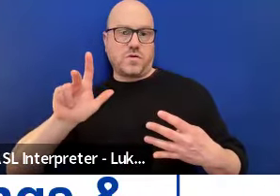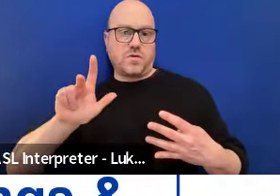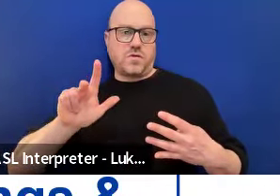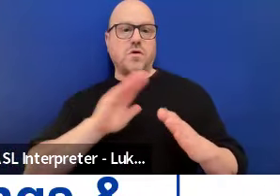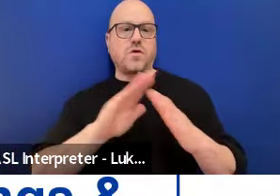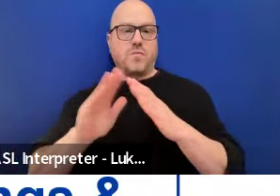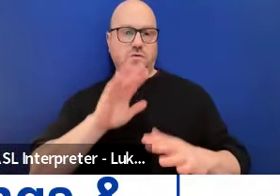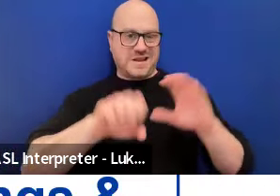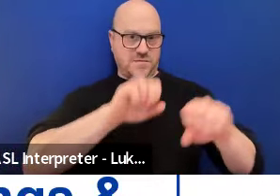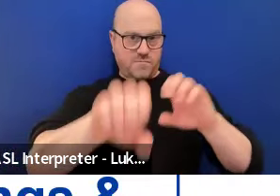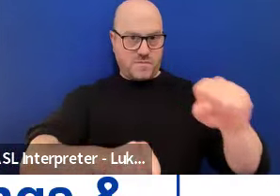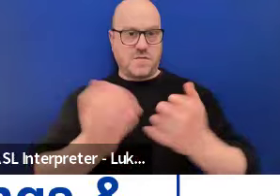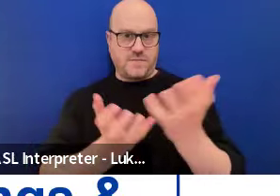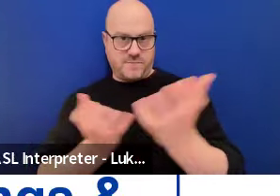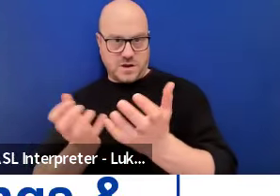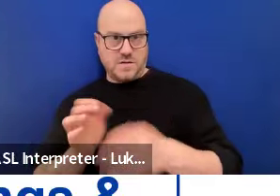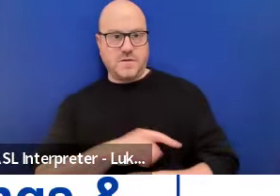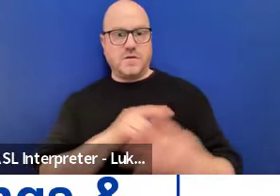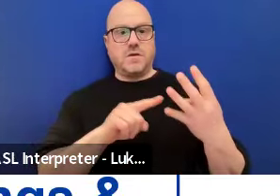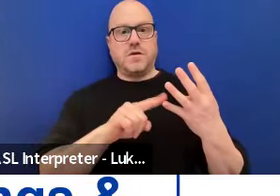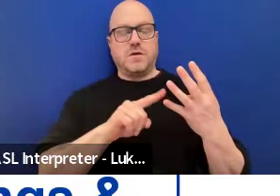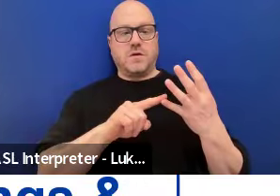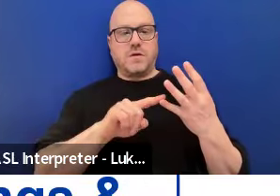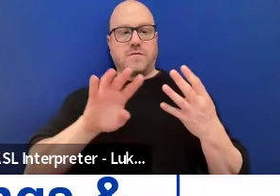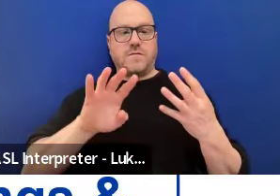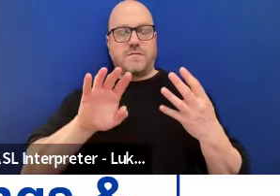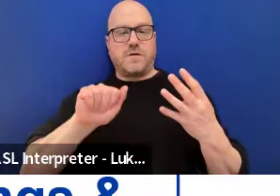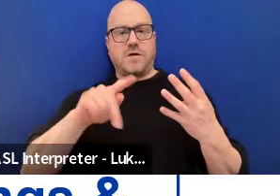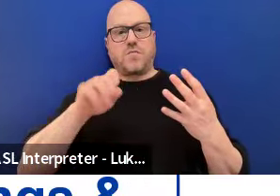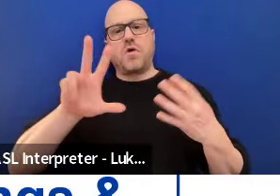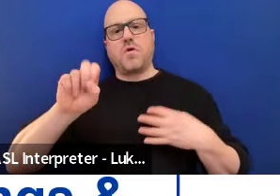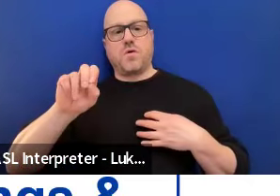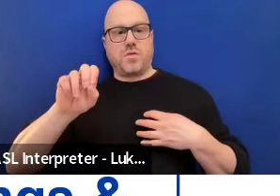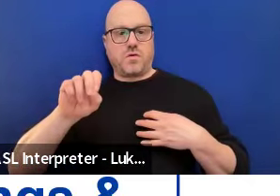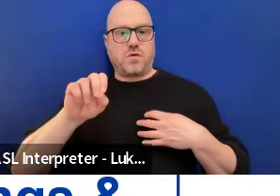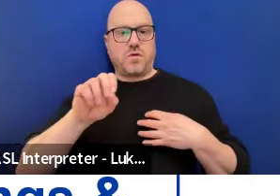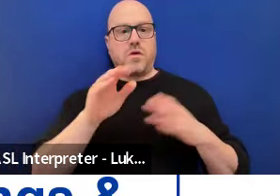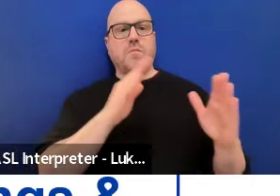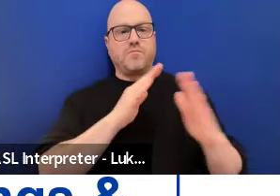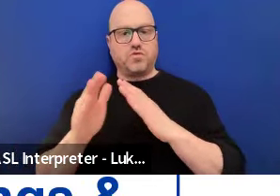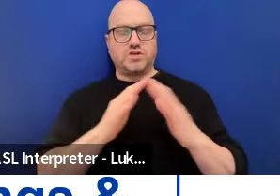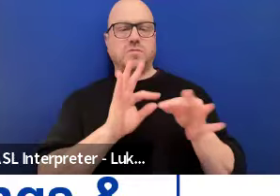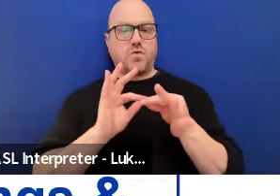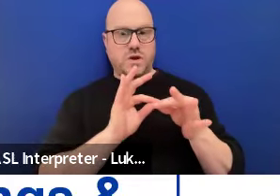WE HAVE COMMUNITY ENGAGEMENT AND OUTREACH ON APRIL 23RD. AND MUNICIPAL COORDINATION ON APRIL 30TH.